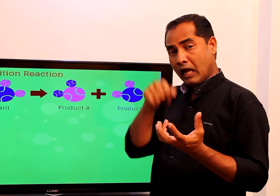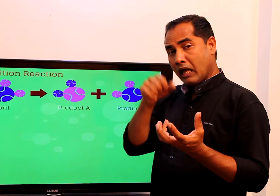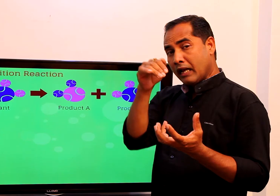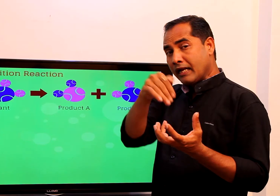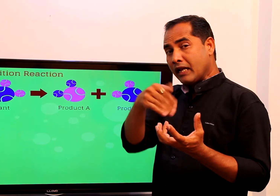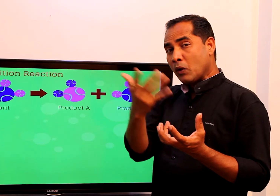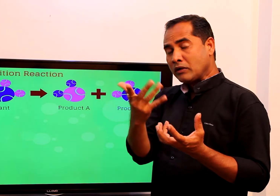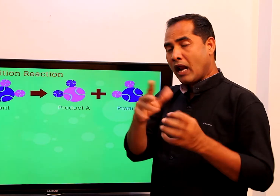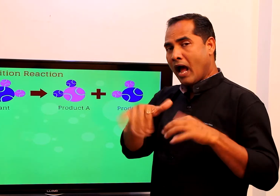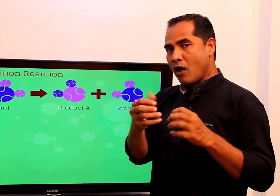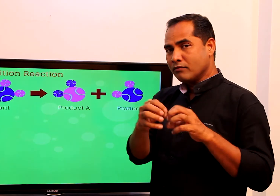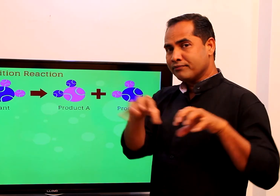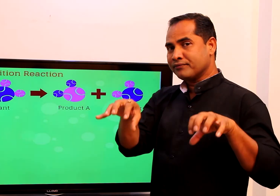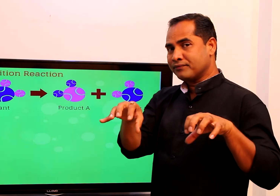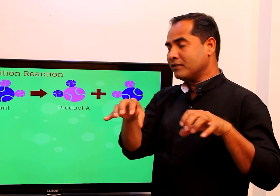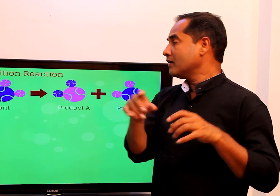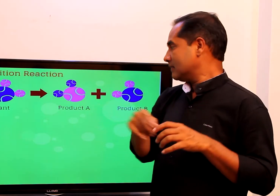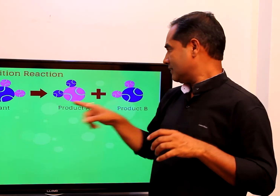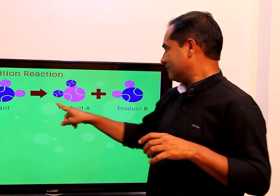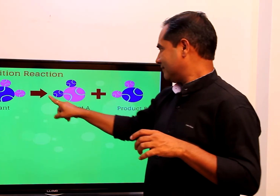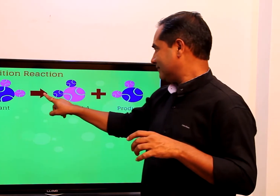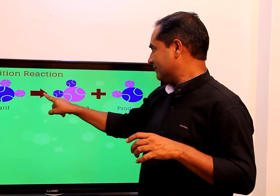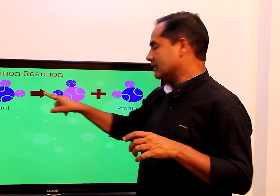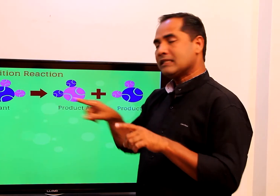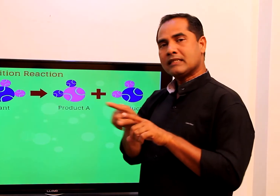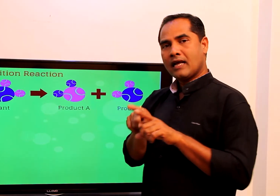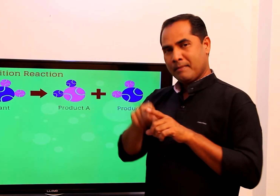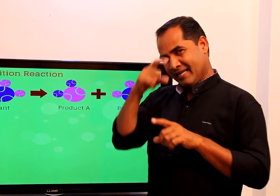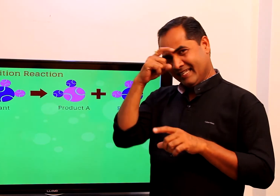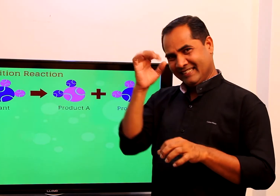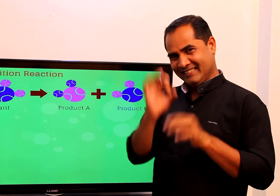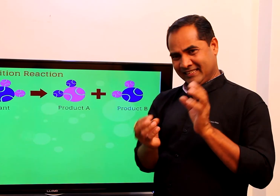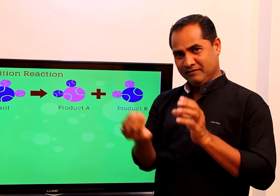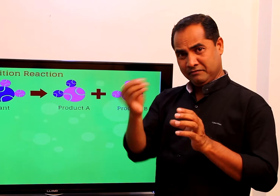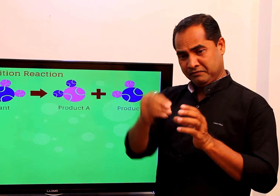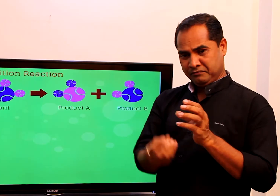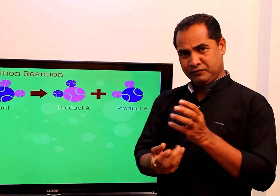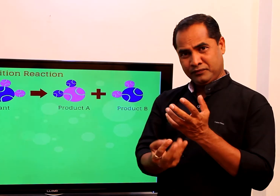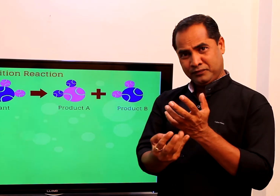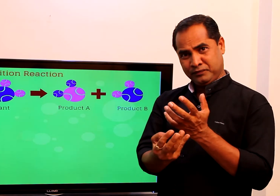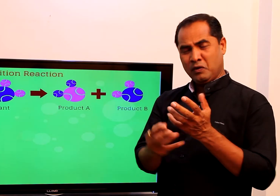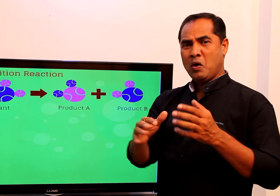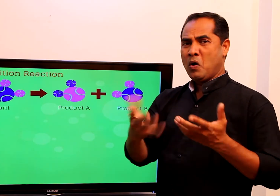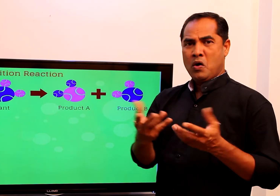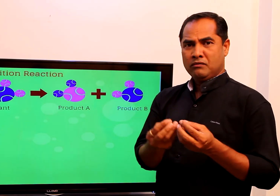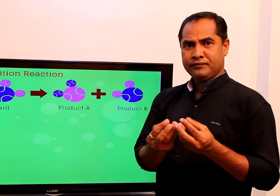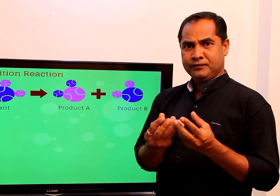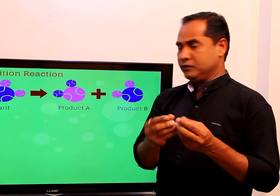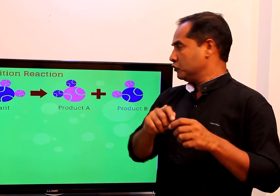and it breaks down into two or more products.